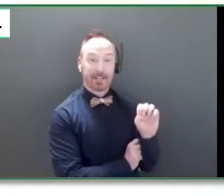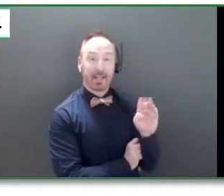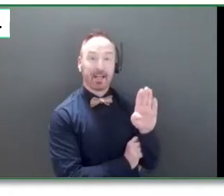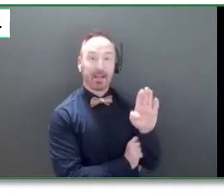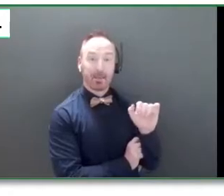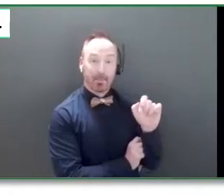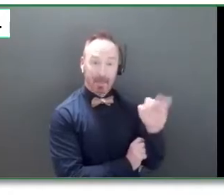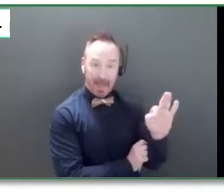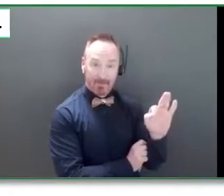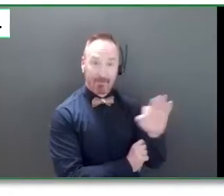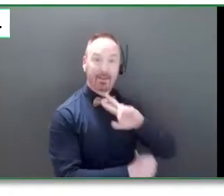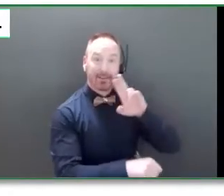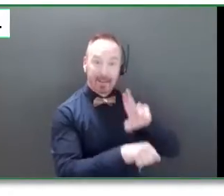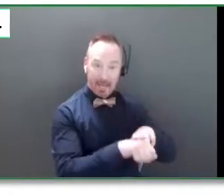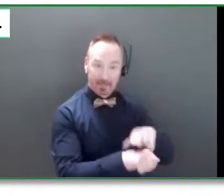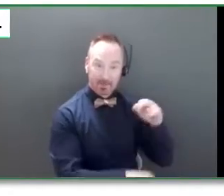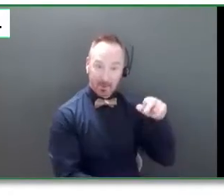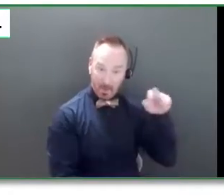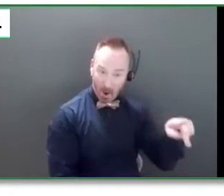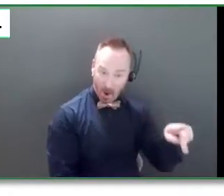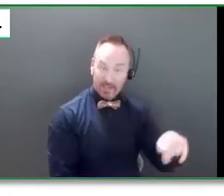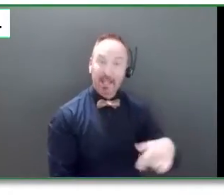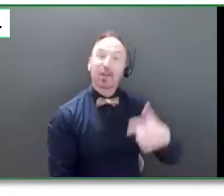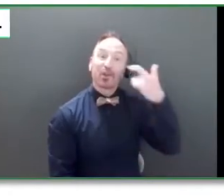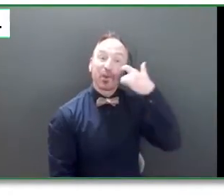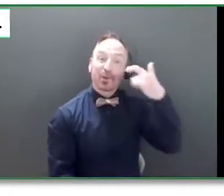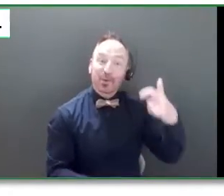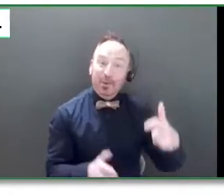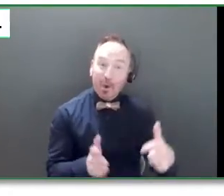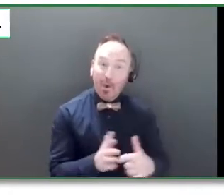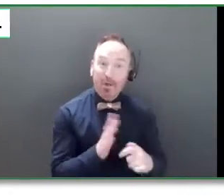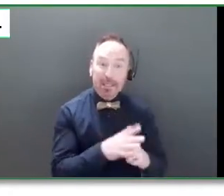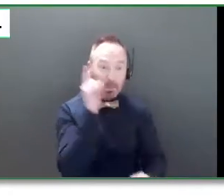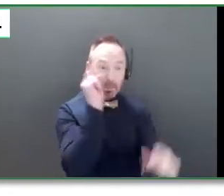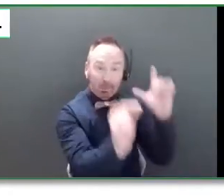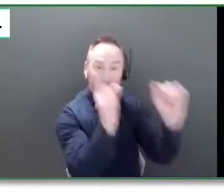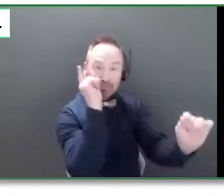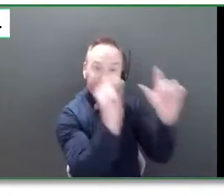see other skiers skiing on the same run as me.